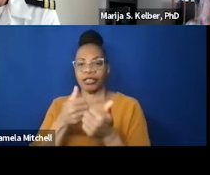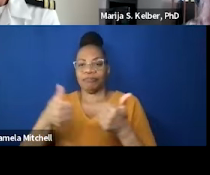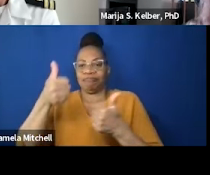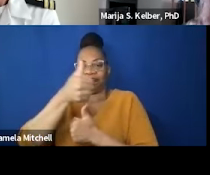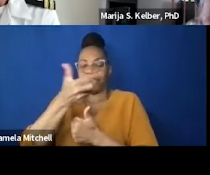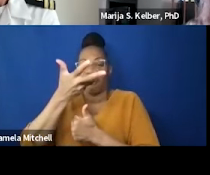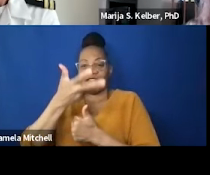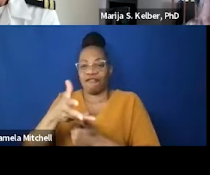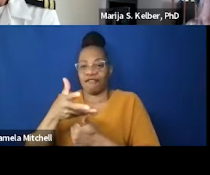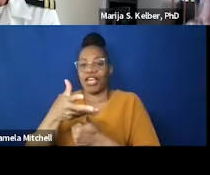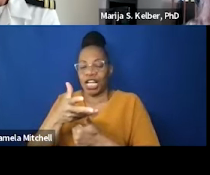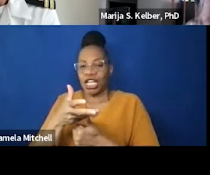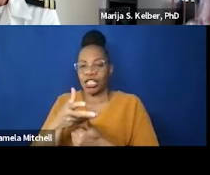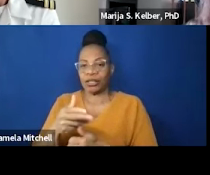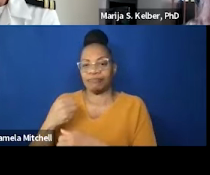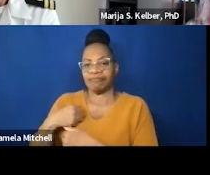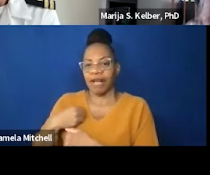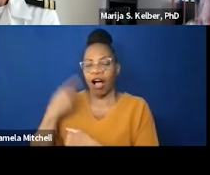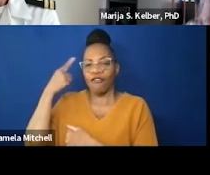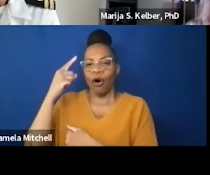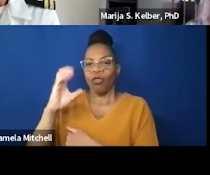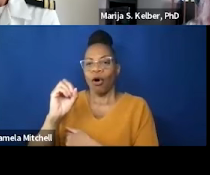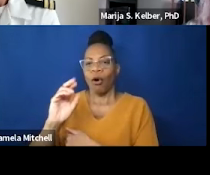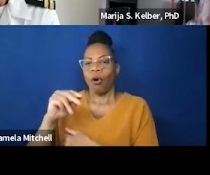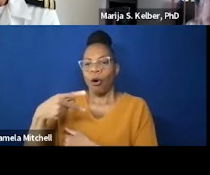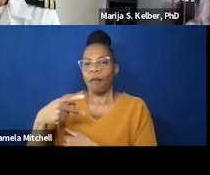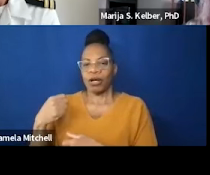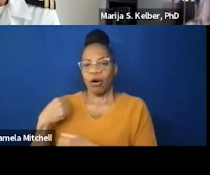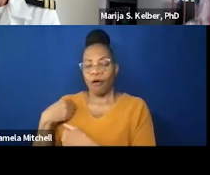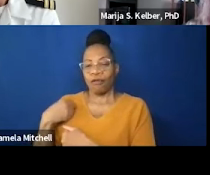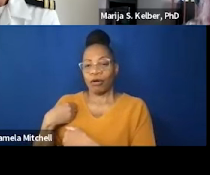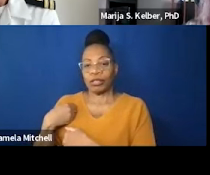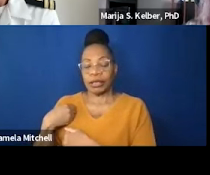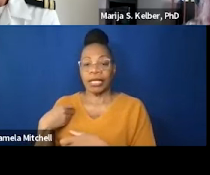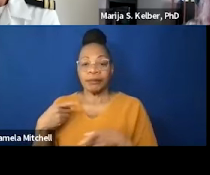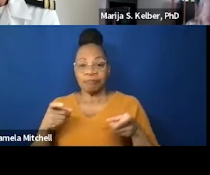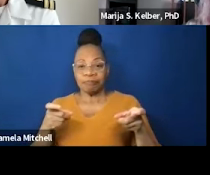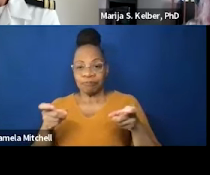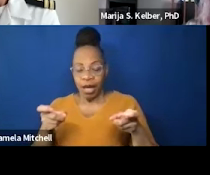as the Embedded Mental Health officer for Commander, Naval Service Group Middle Pacific,